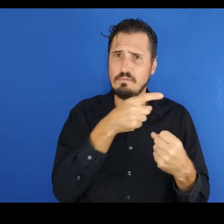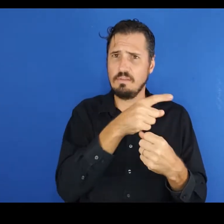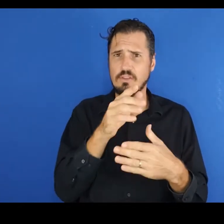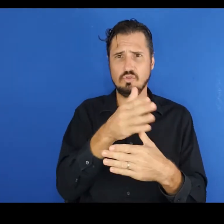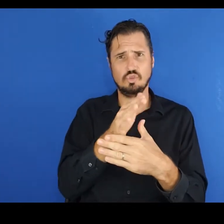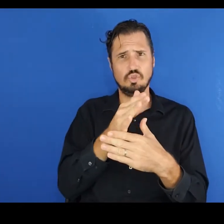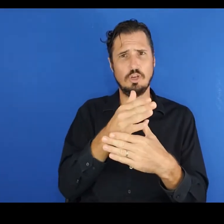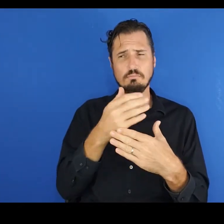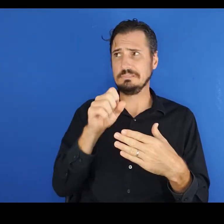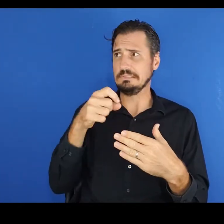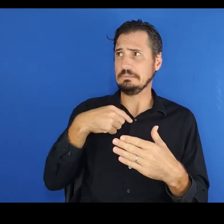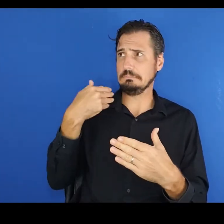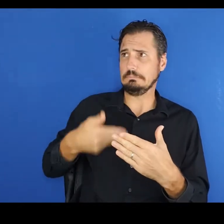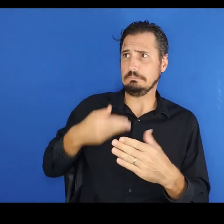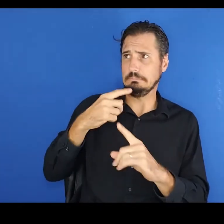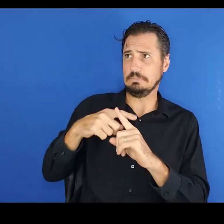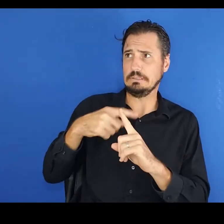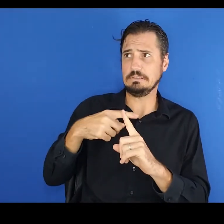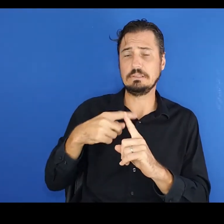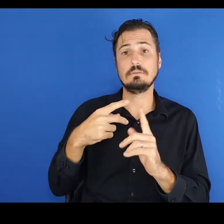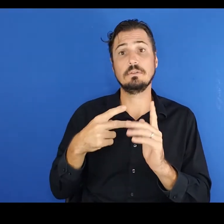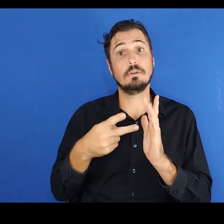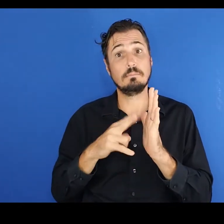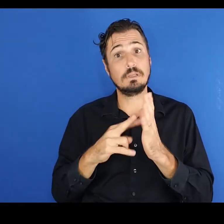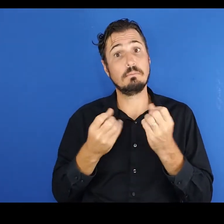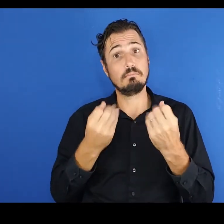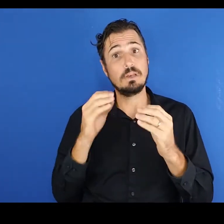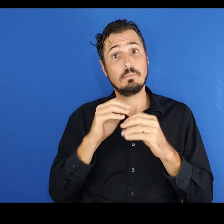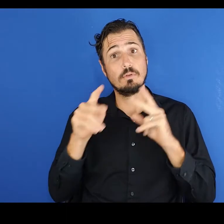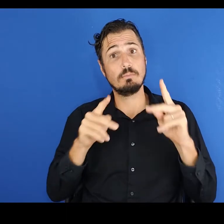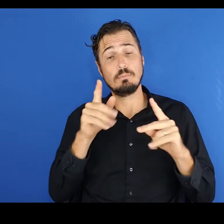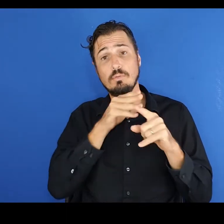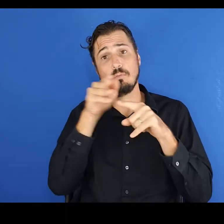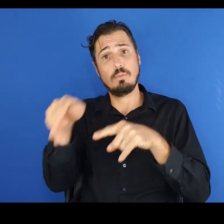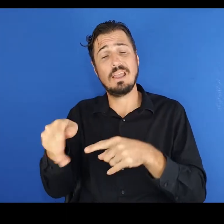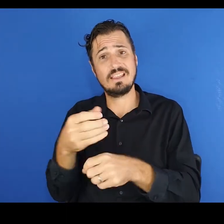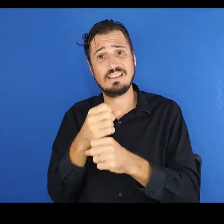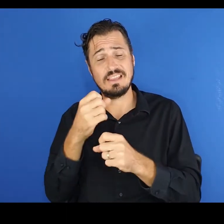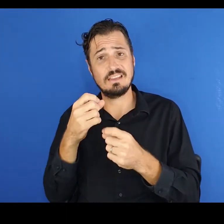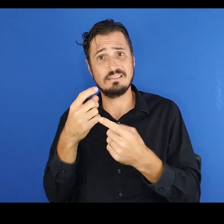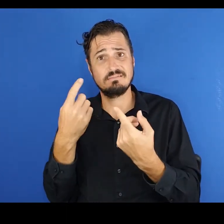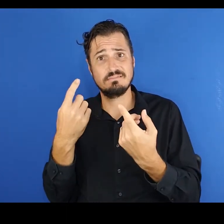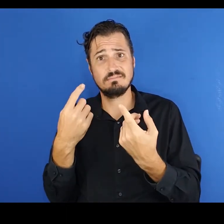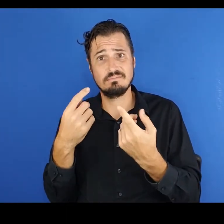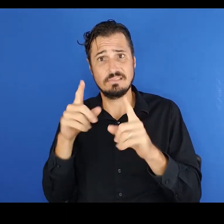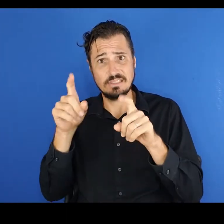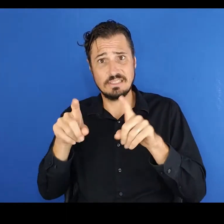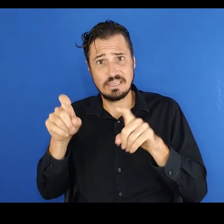they are positive. This has led to an increase in testing, which helps us identify and contain disease.